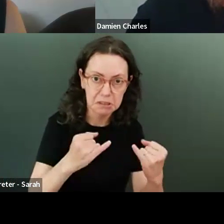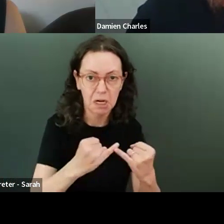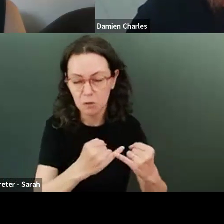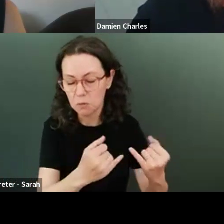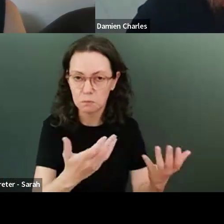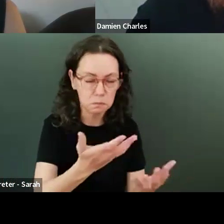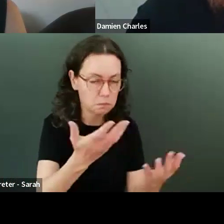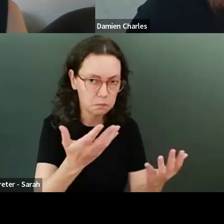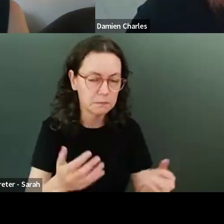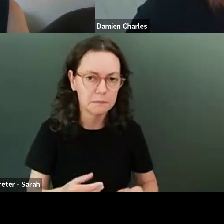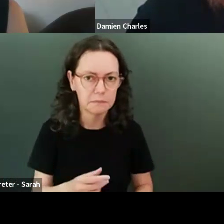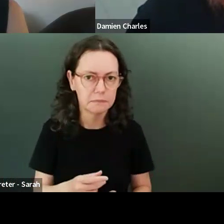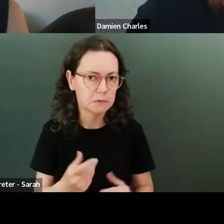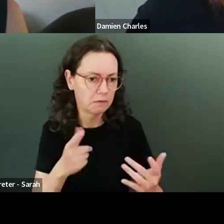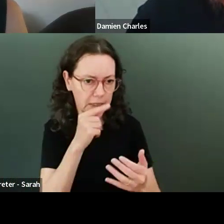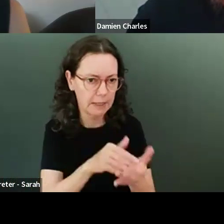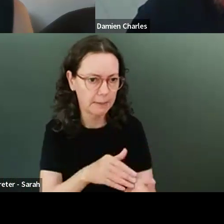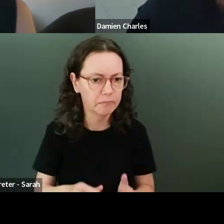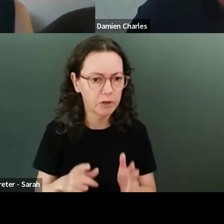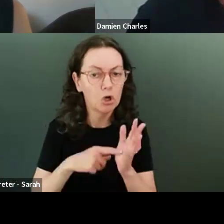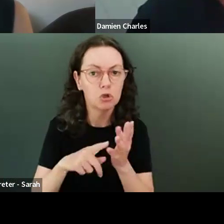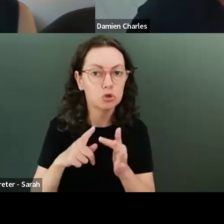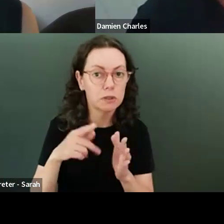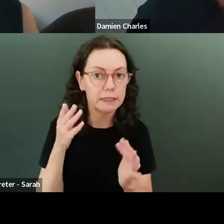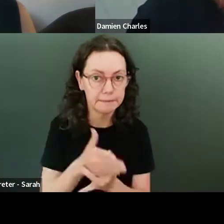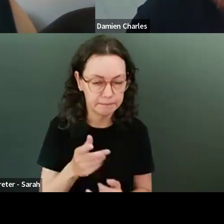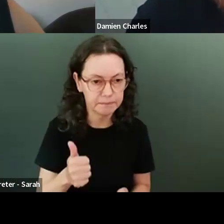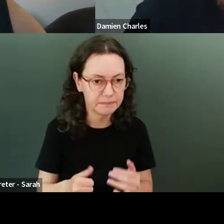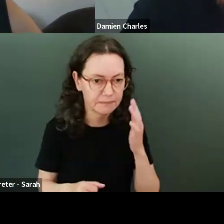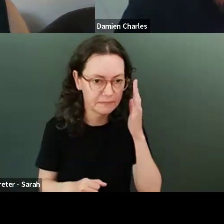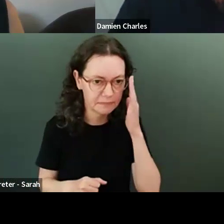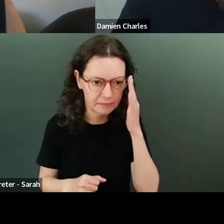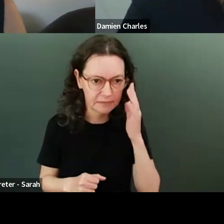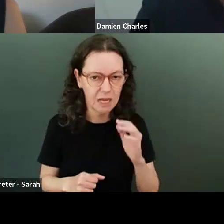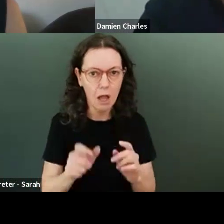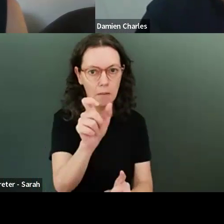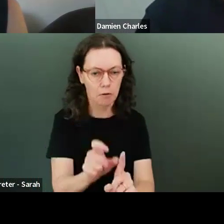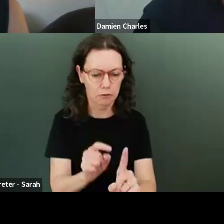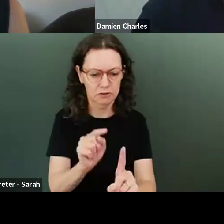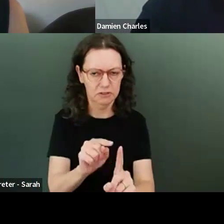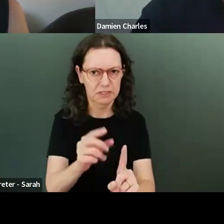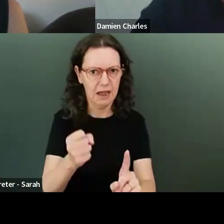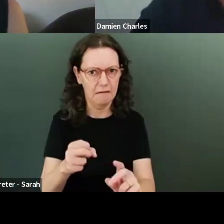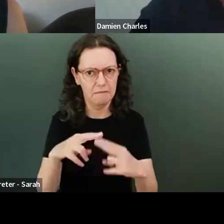who can be an ally part e sorry Jenny